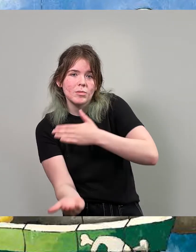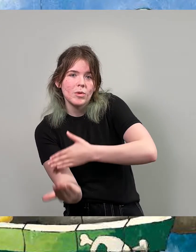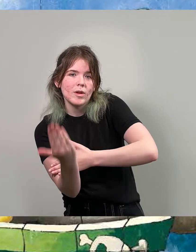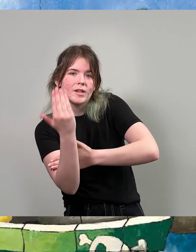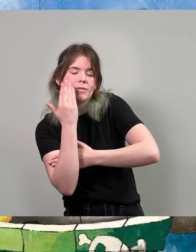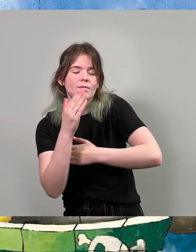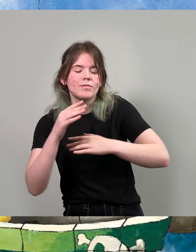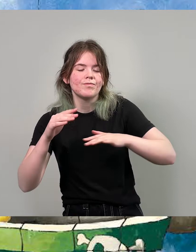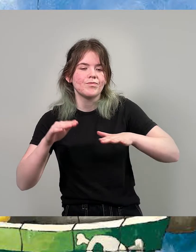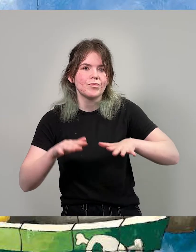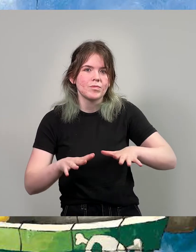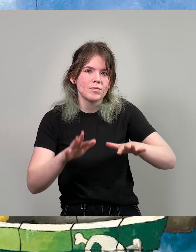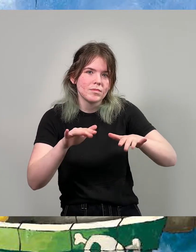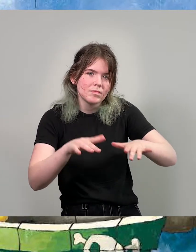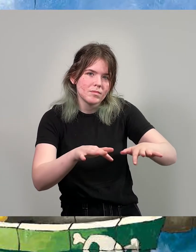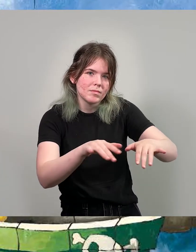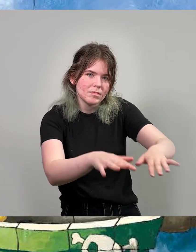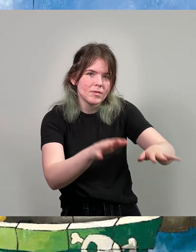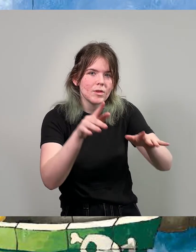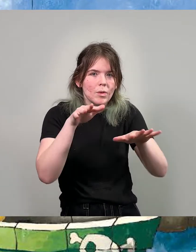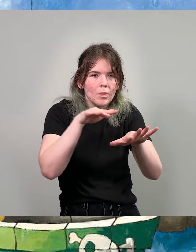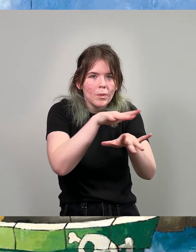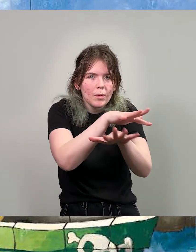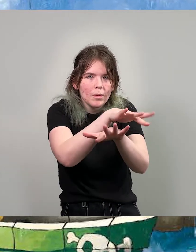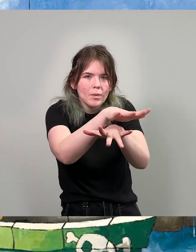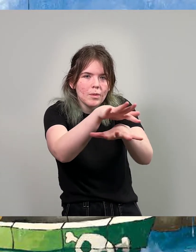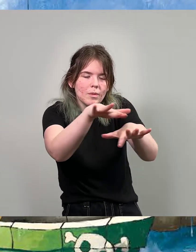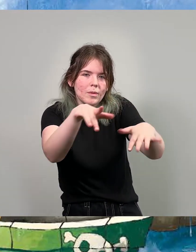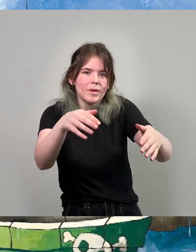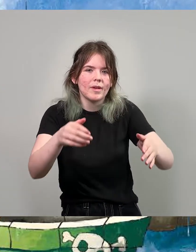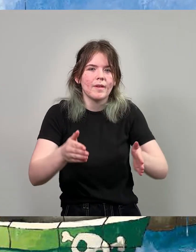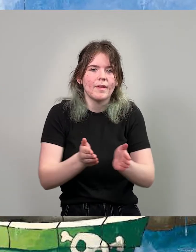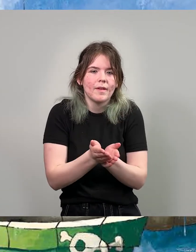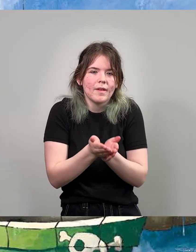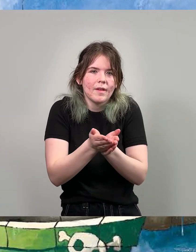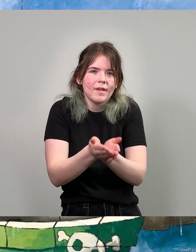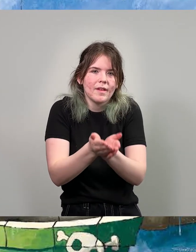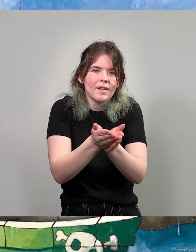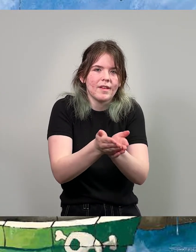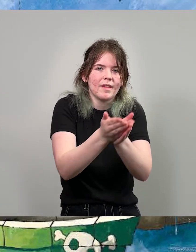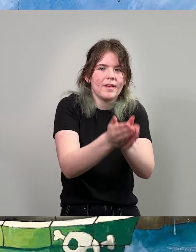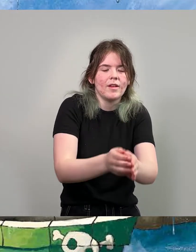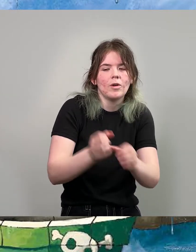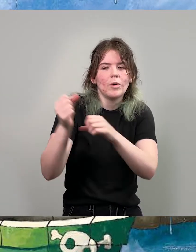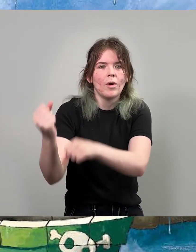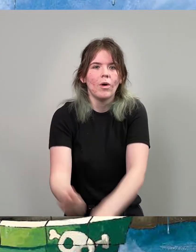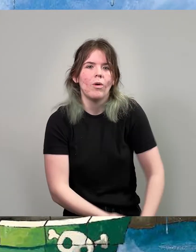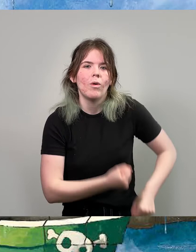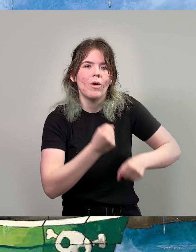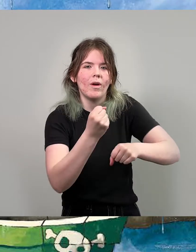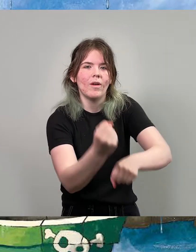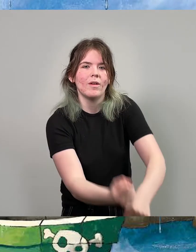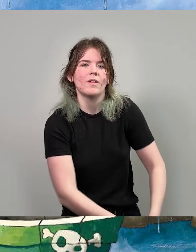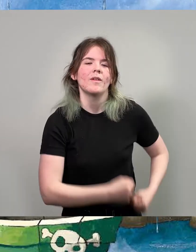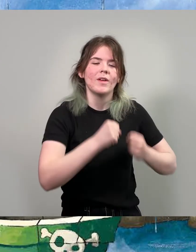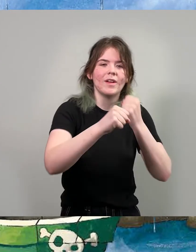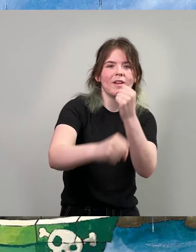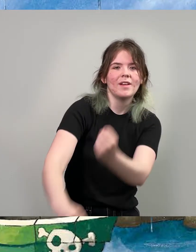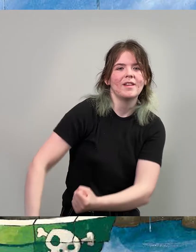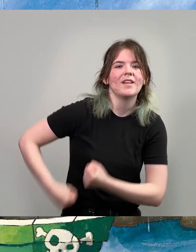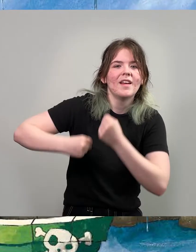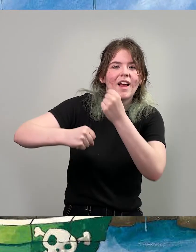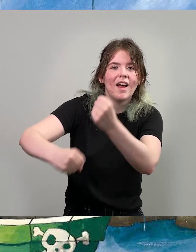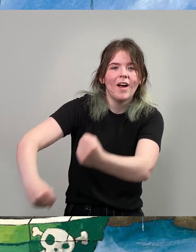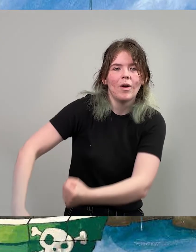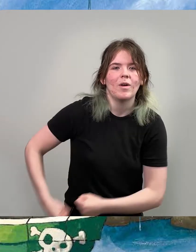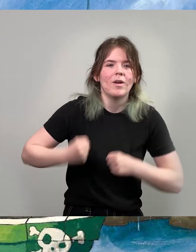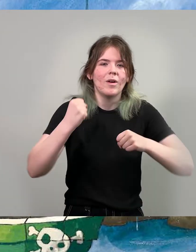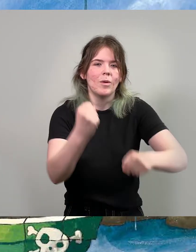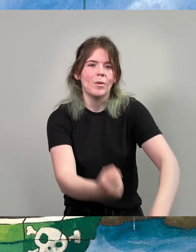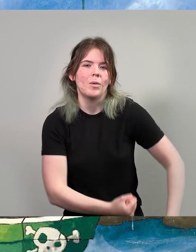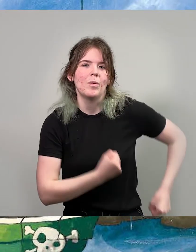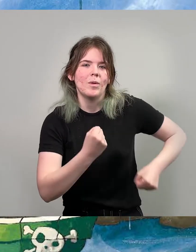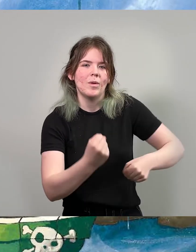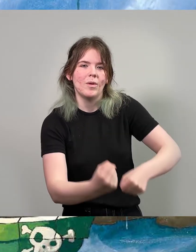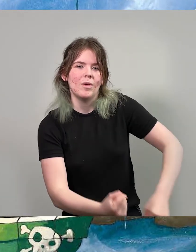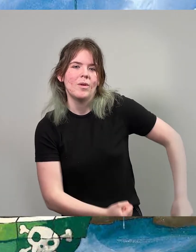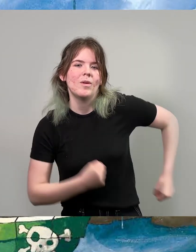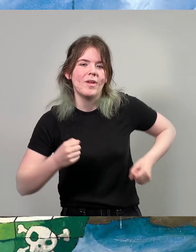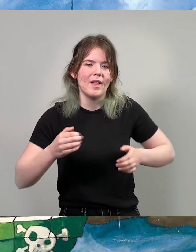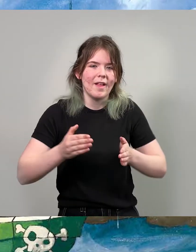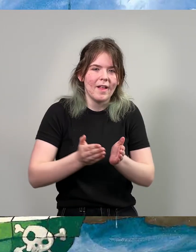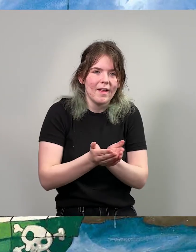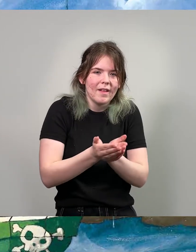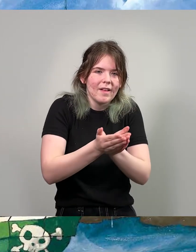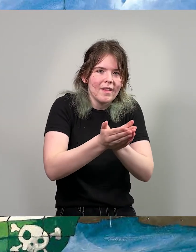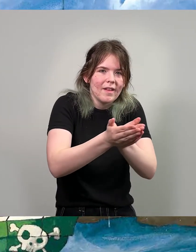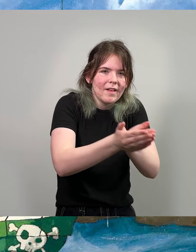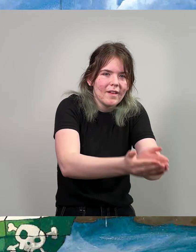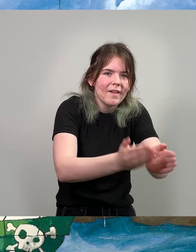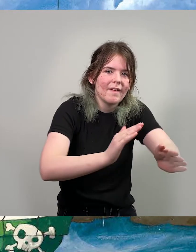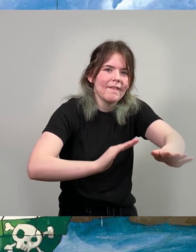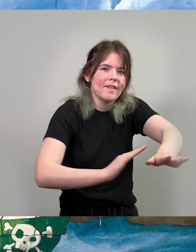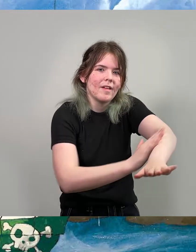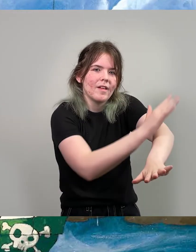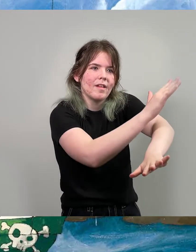The next morning they rode through the sea spoke to Dead Man's Beach.